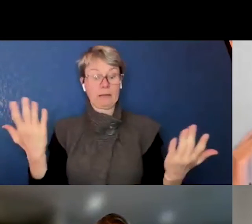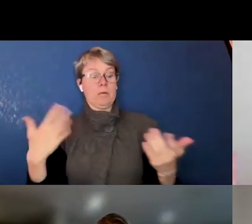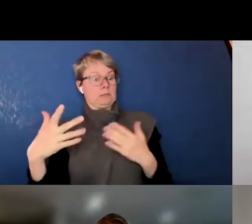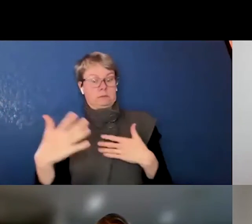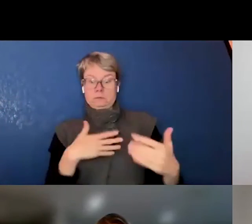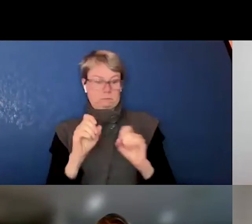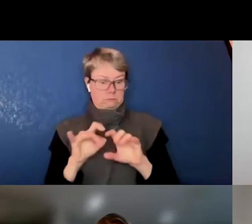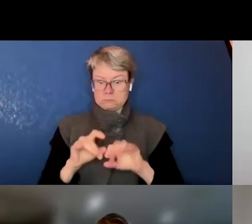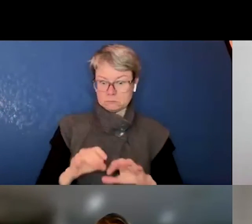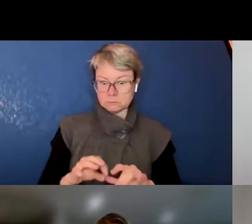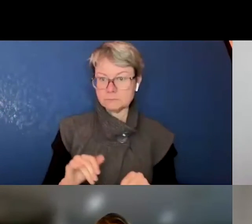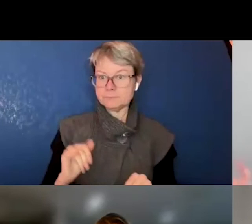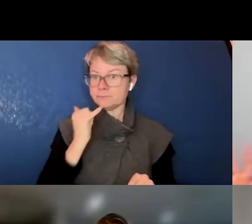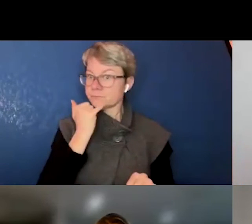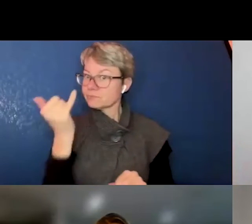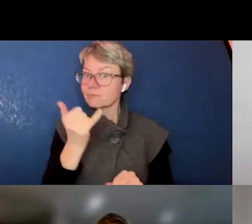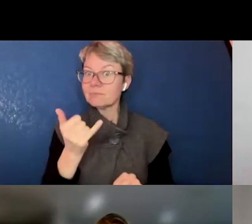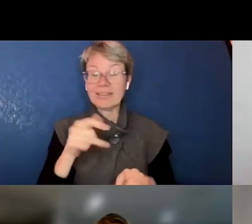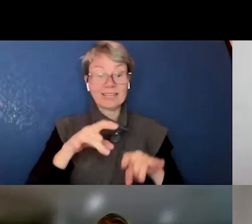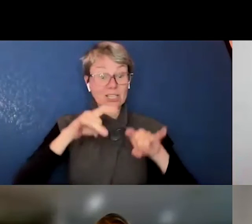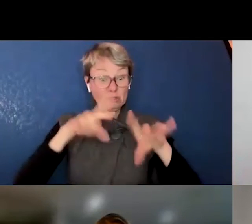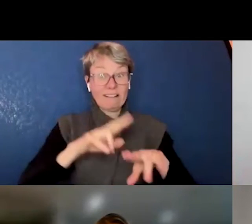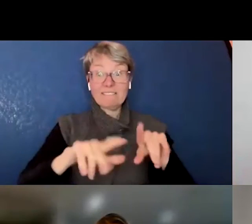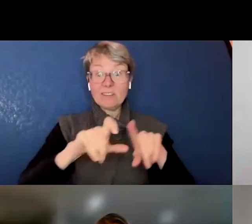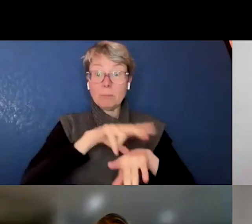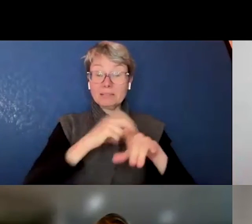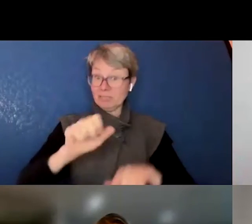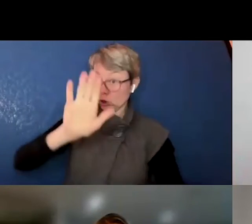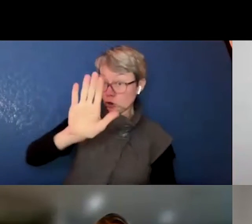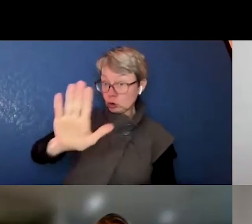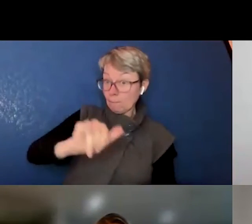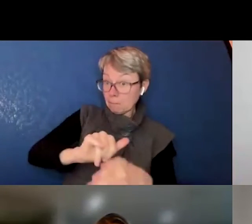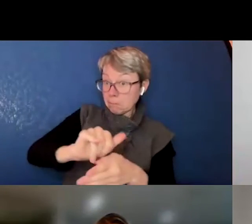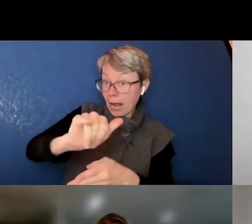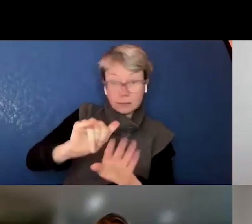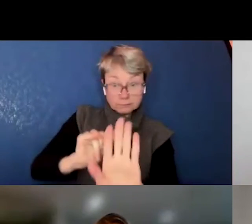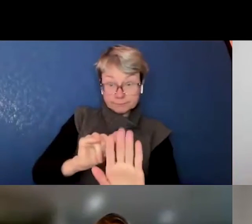list getting the Australian federal police to stop a plane um and did you know the the Family